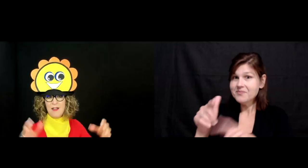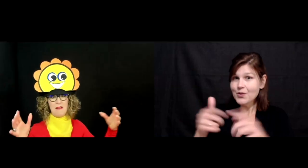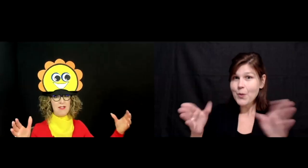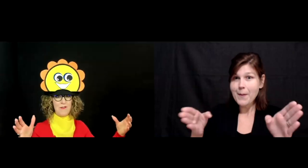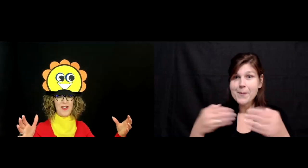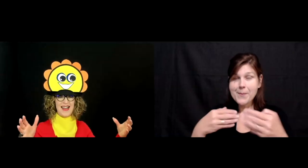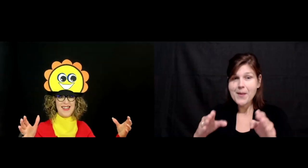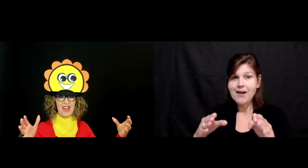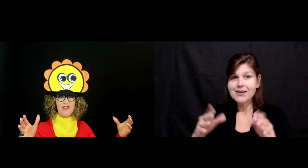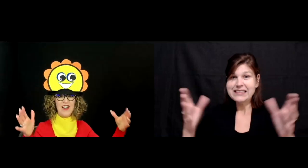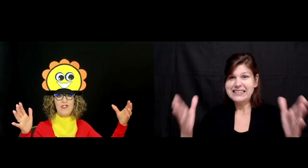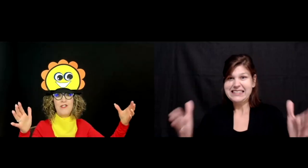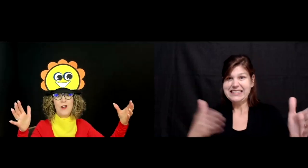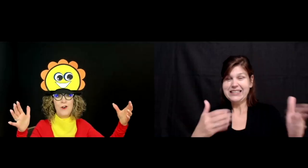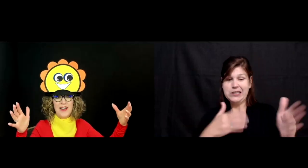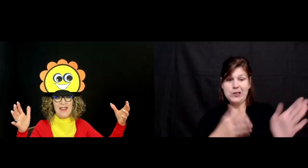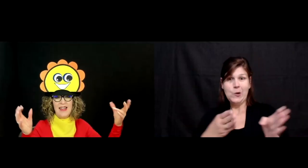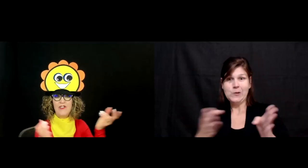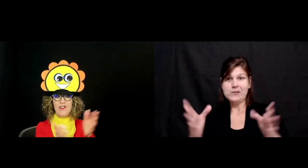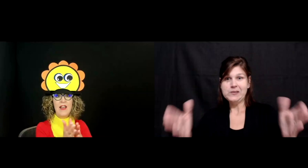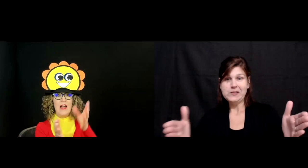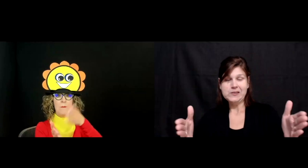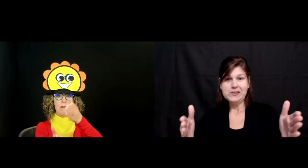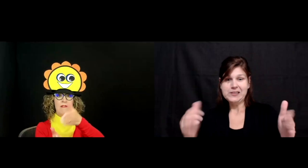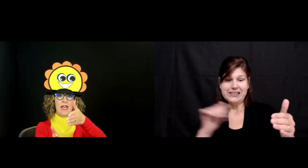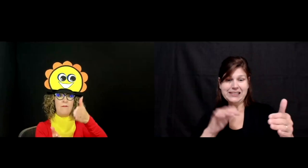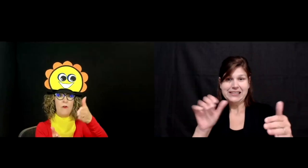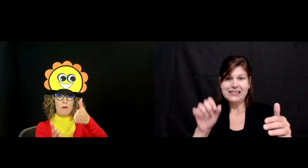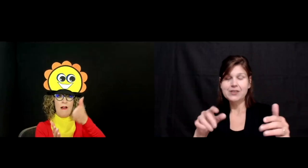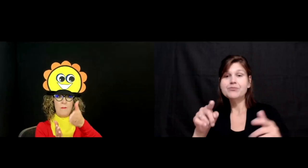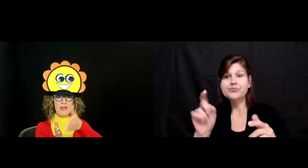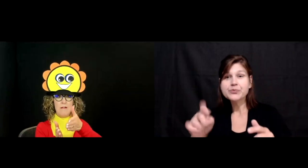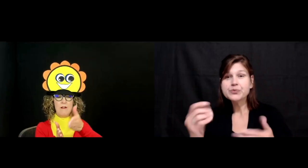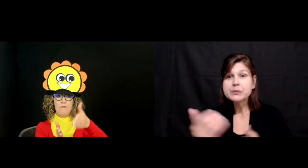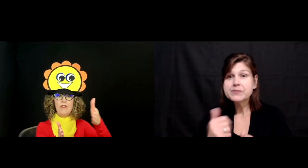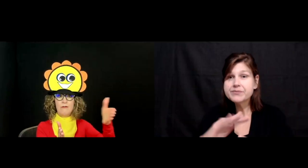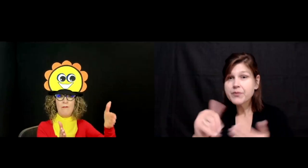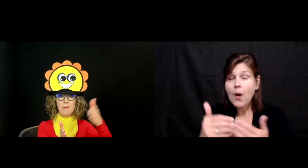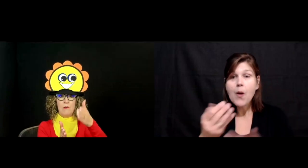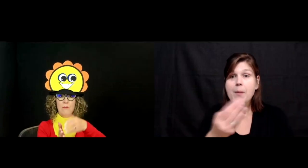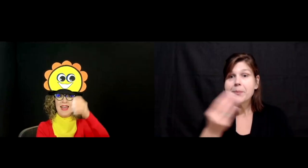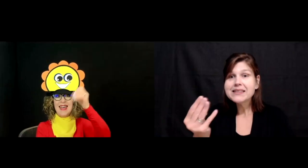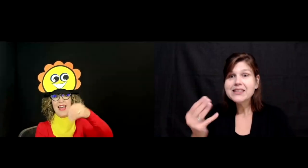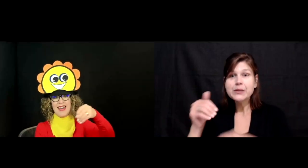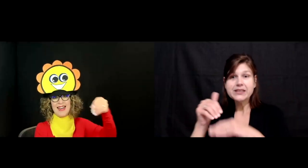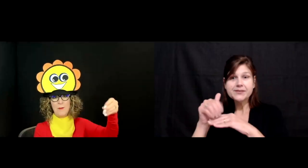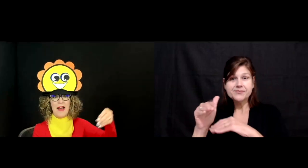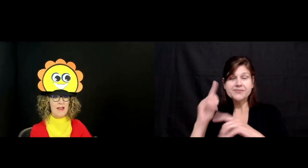It's a massive organization, logistical organization. But you receive all the craft materials for each craft I'm going to make in little bags.